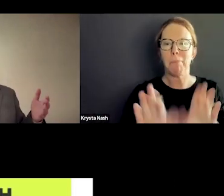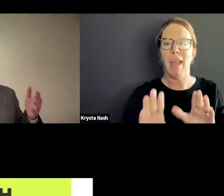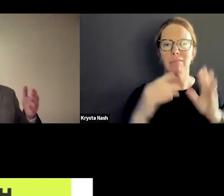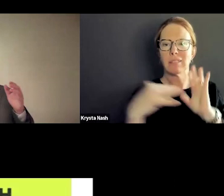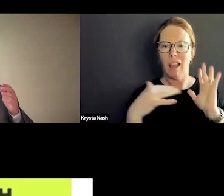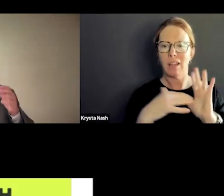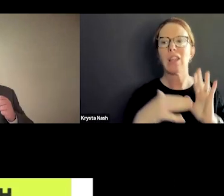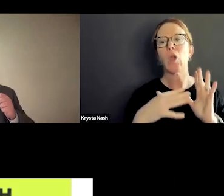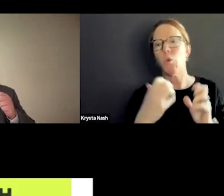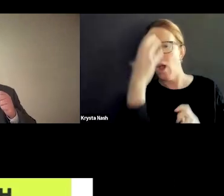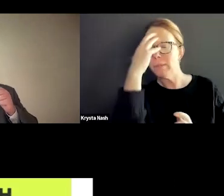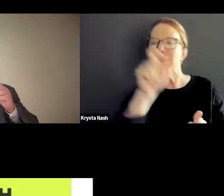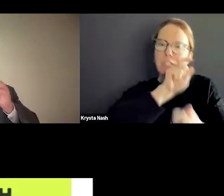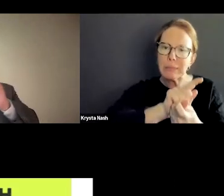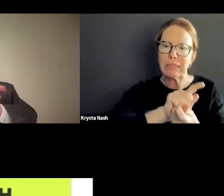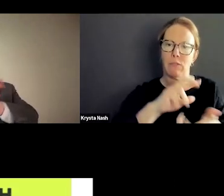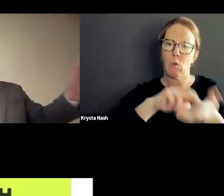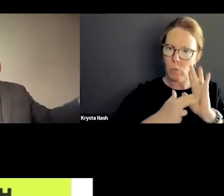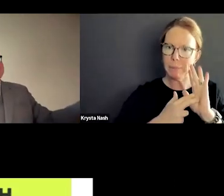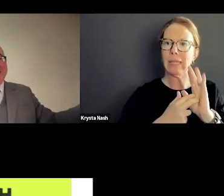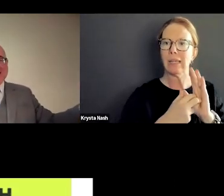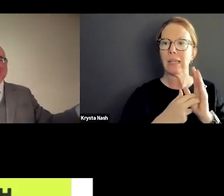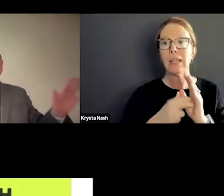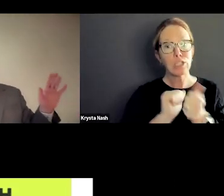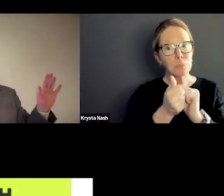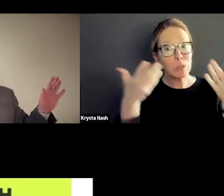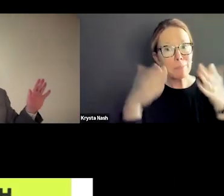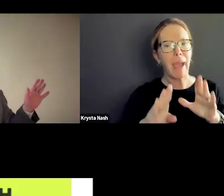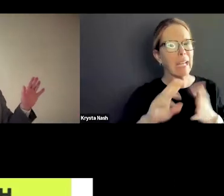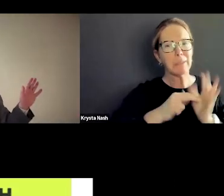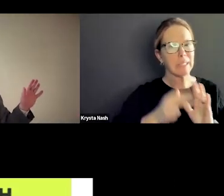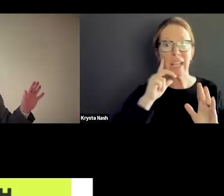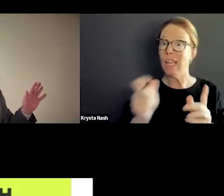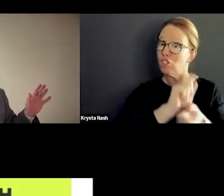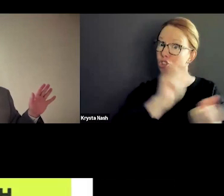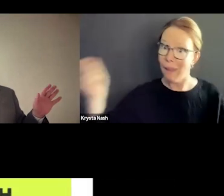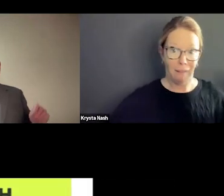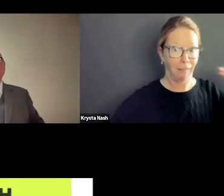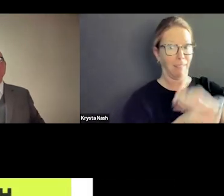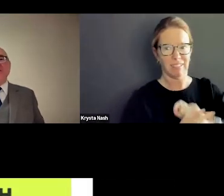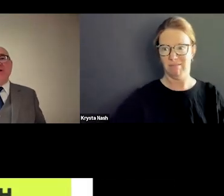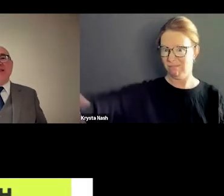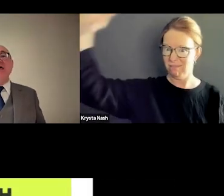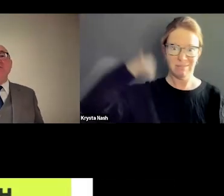by sports betting because I will say sports betting has changed a lot from the olden days of the way I used to think about sports betting,